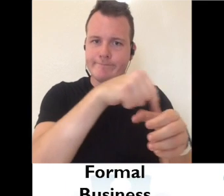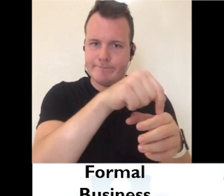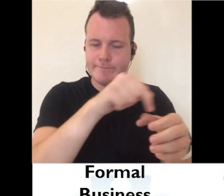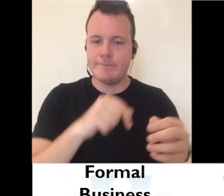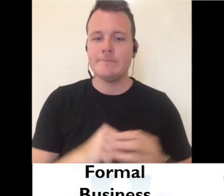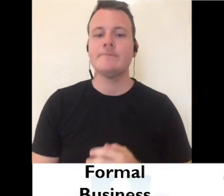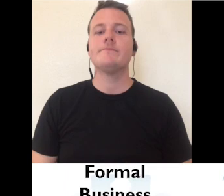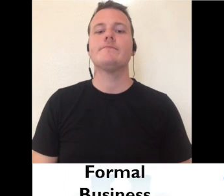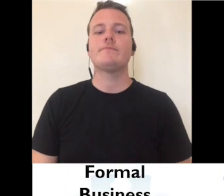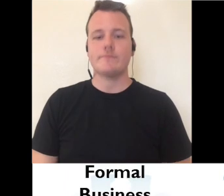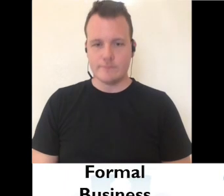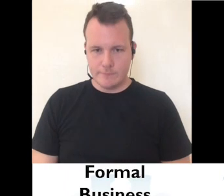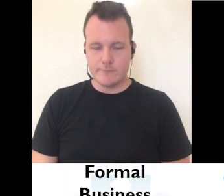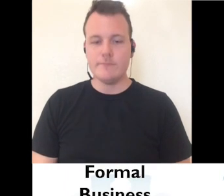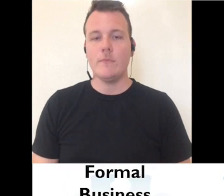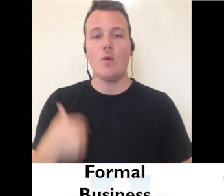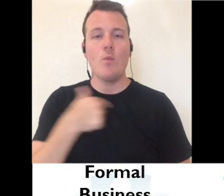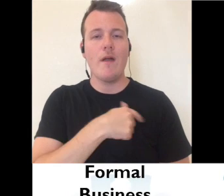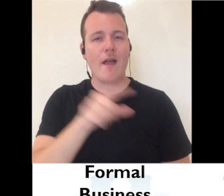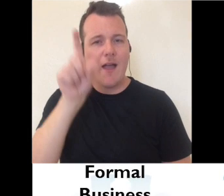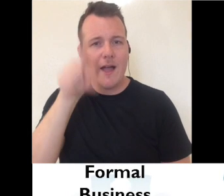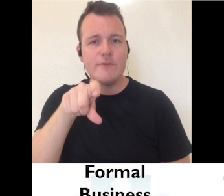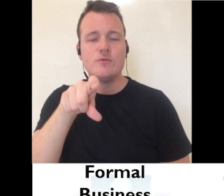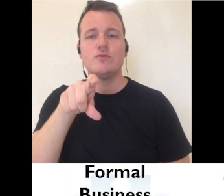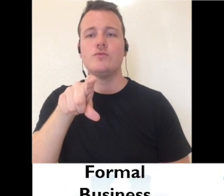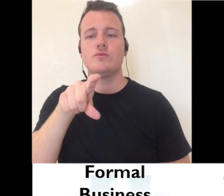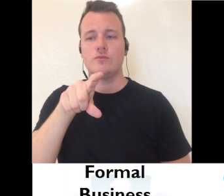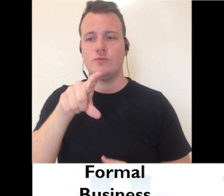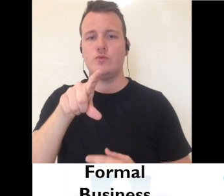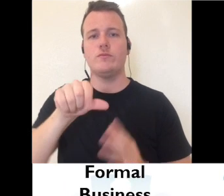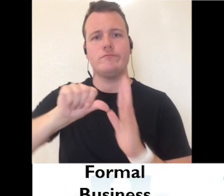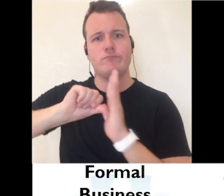people that are reading the business plan that we've conducted intense market